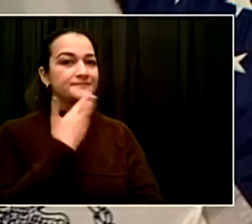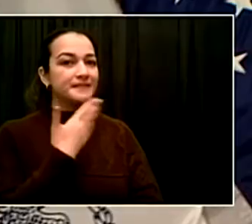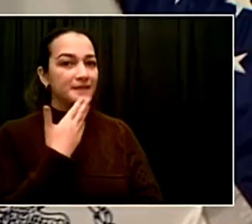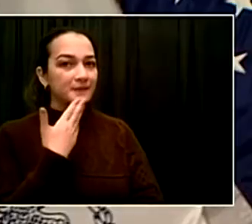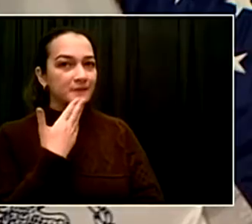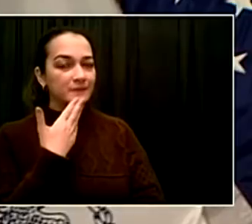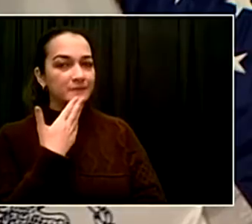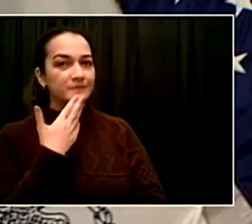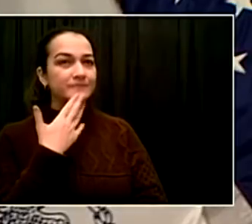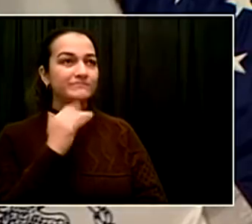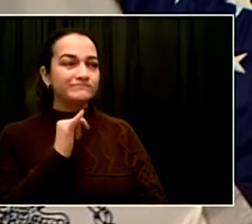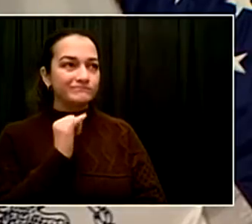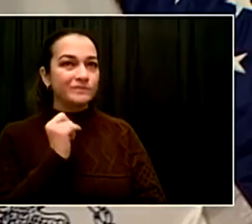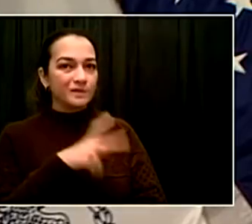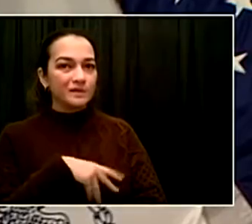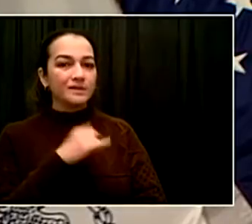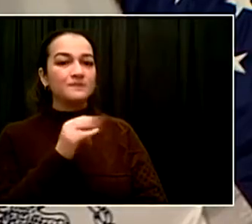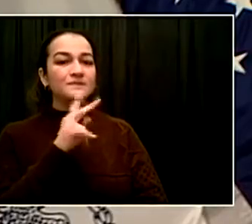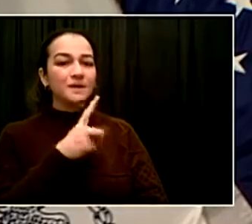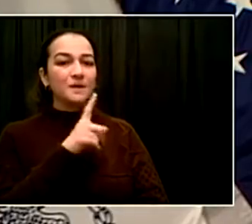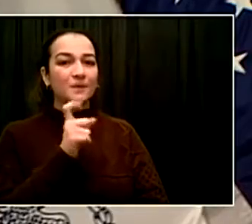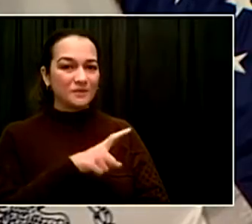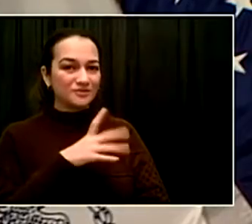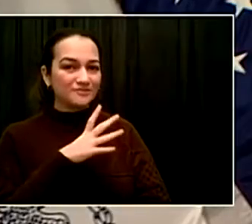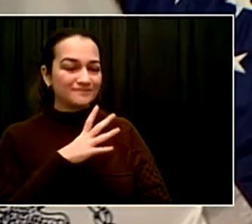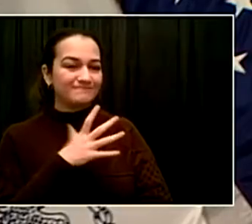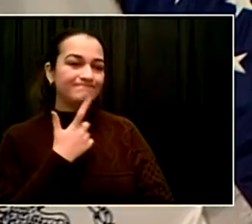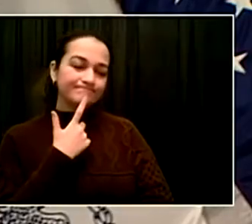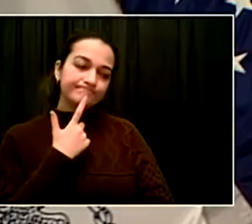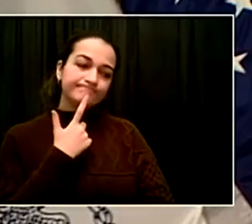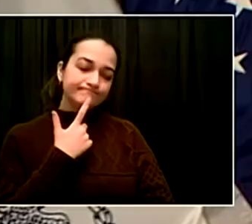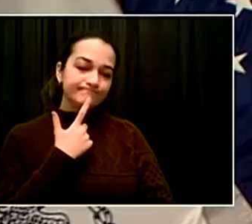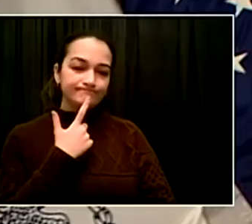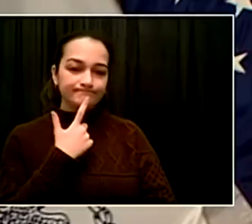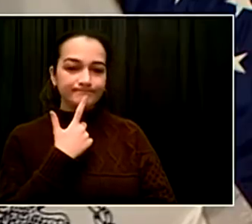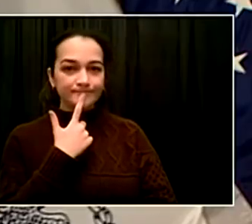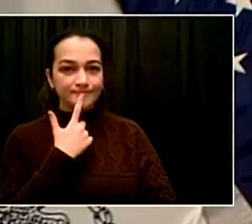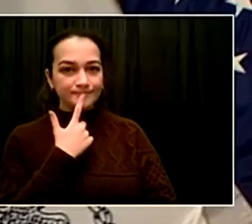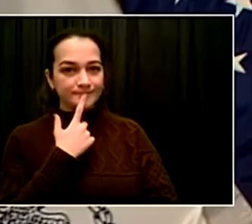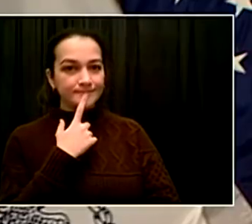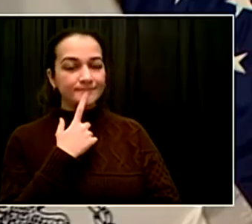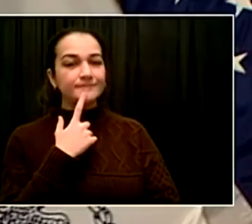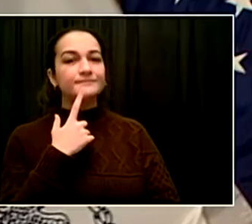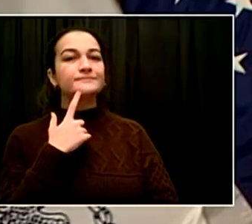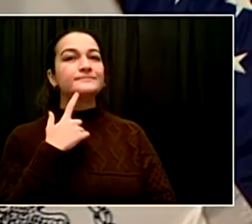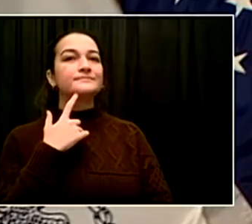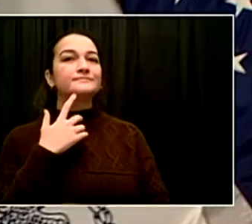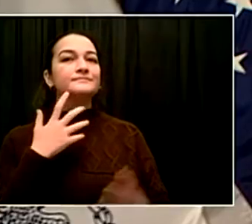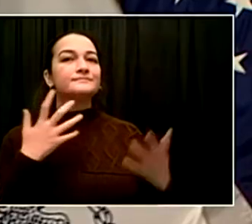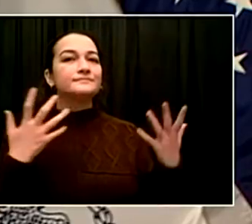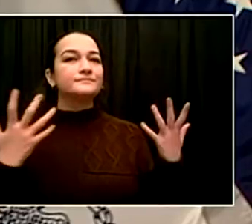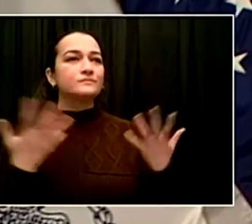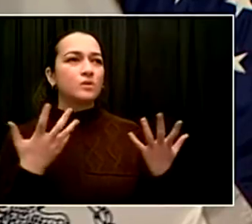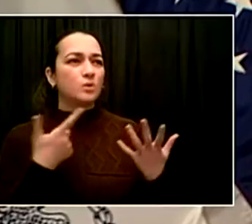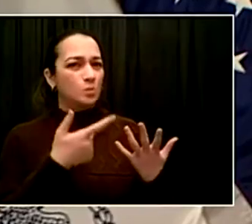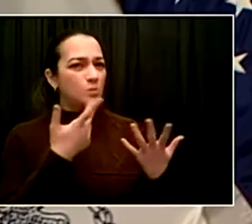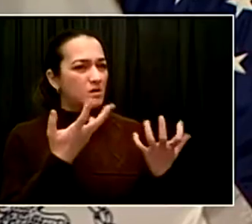THANK YOU. I GUESS MY NEXT QUESTION IS MORE IF YOU COULD SPEAK TO NEW